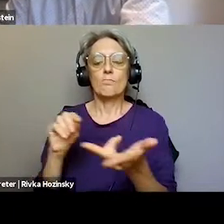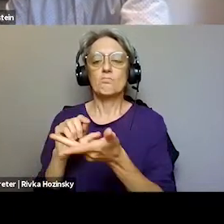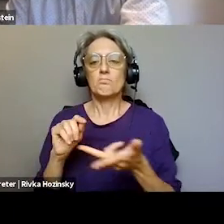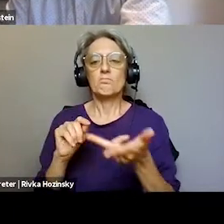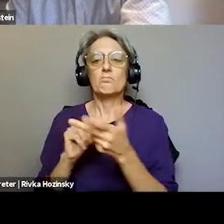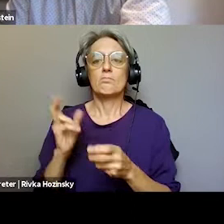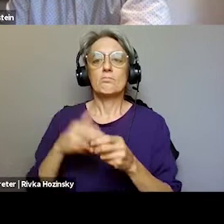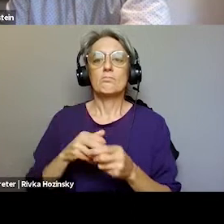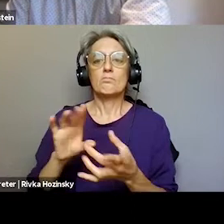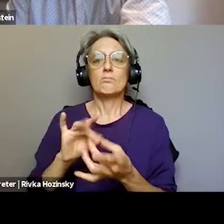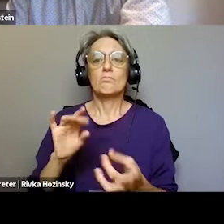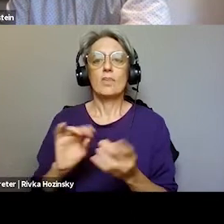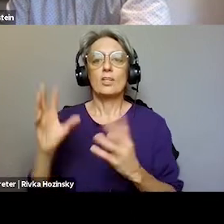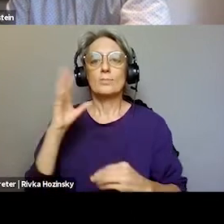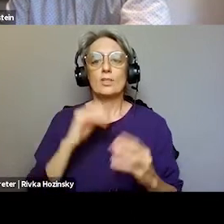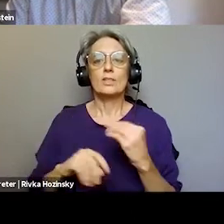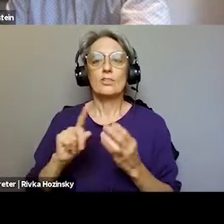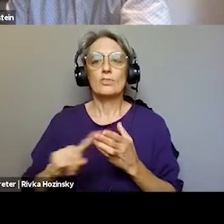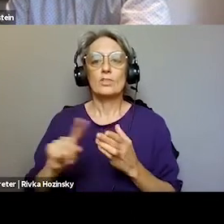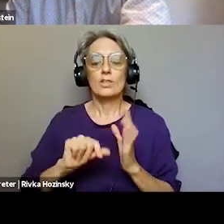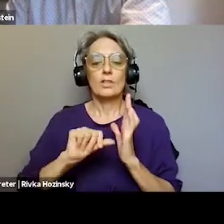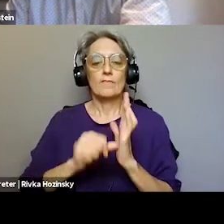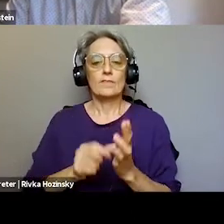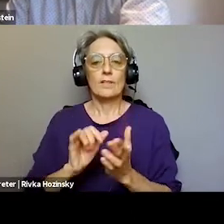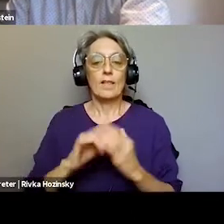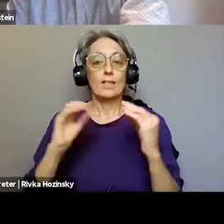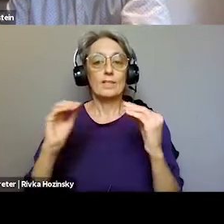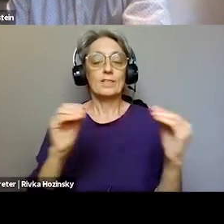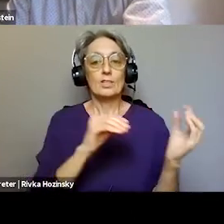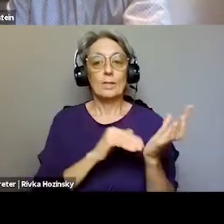research underscored the importance of teaching medical students how to care for people with